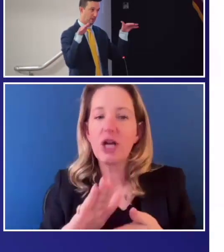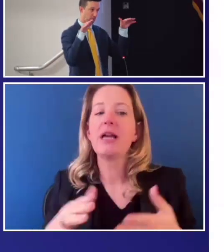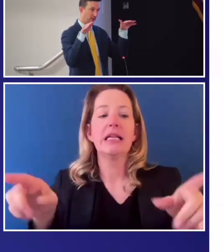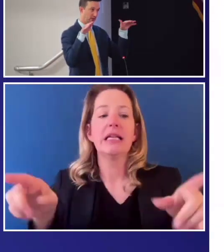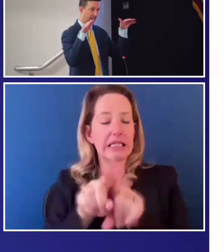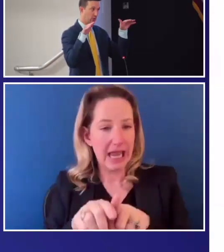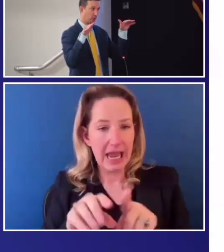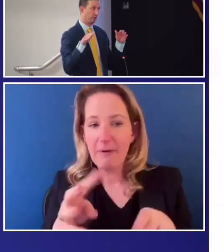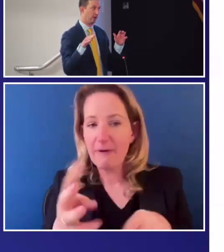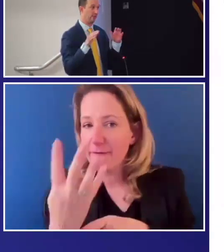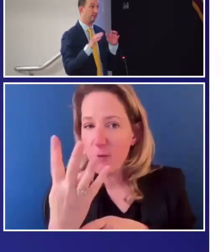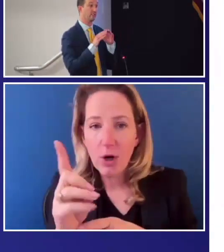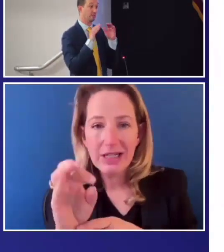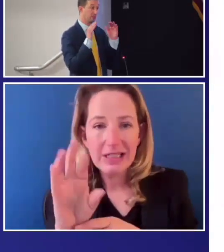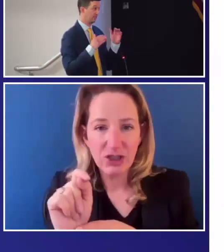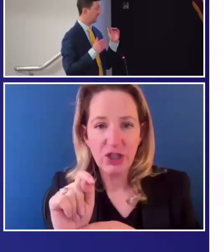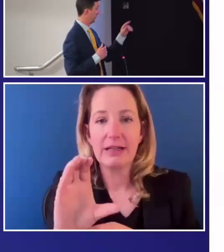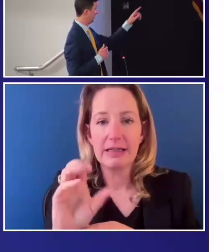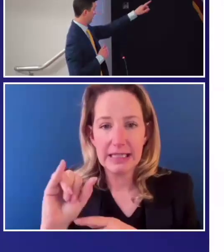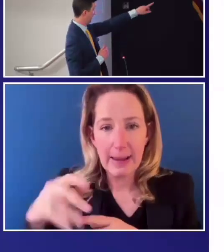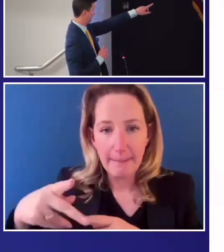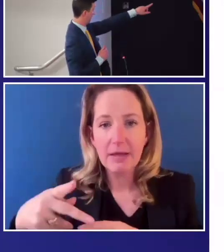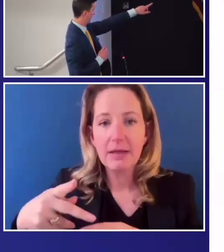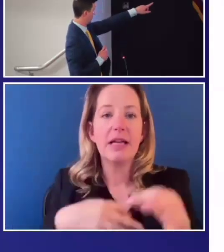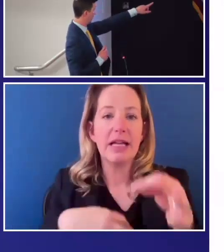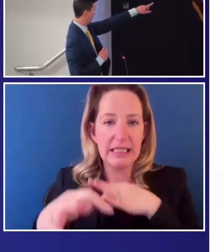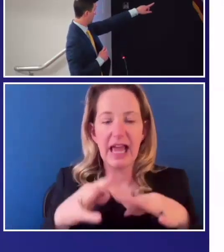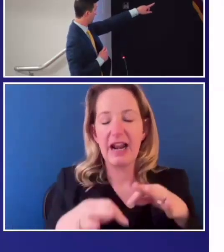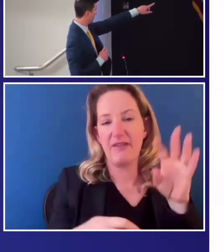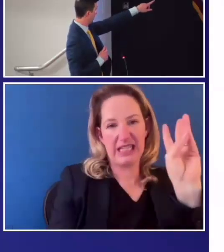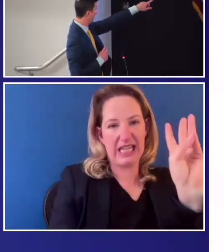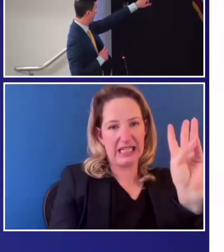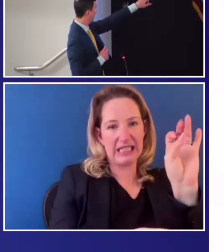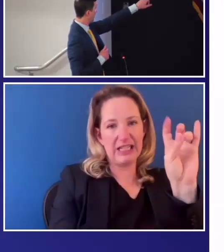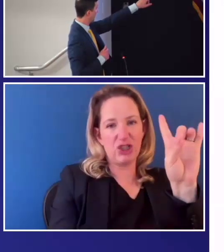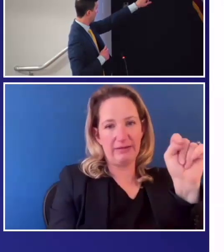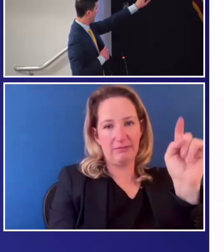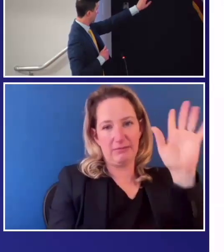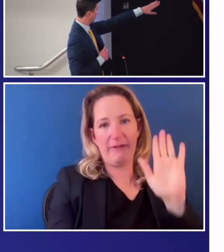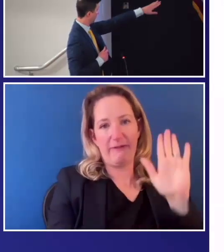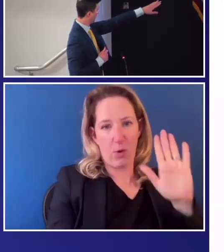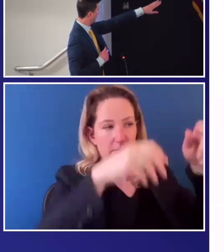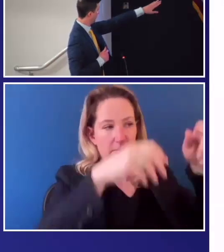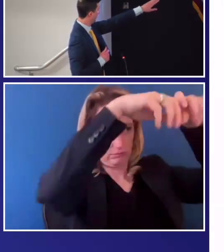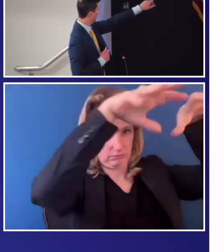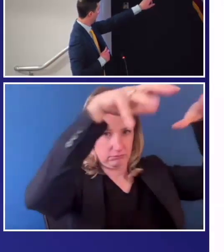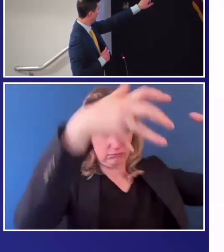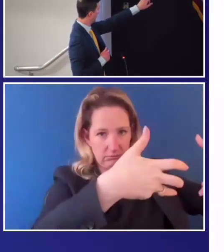umbrella category rather than the same six-digit CIP umbrella category. So you do the current year and then step